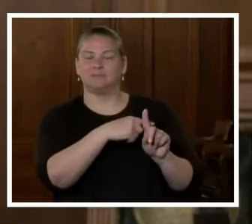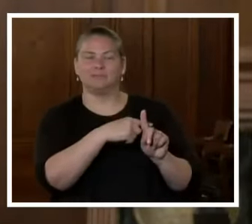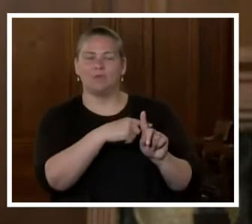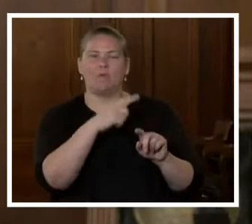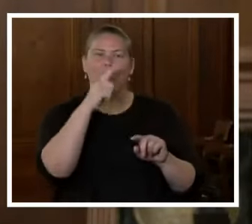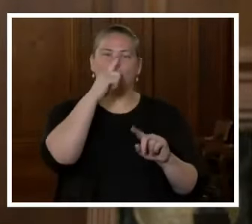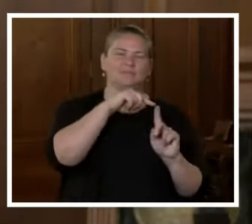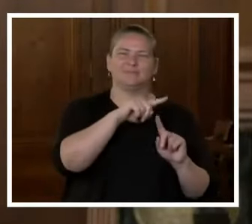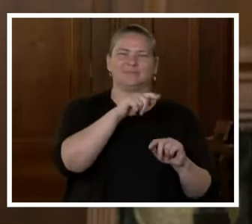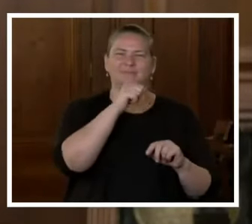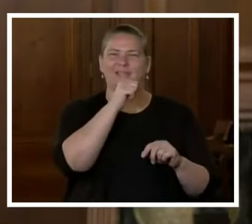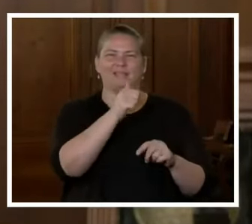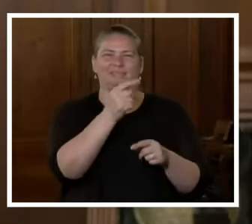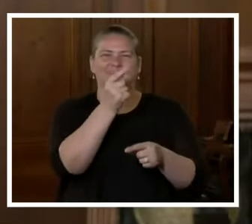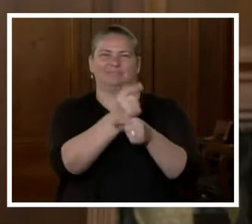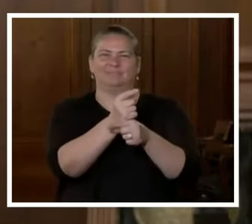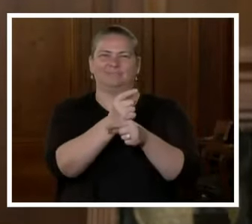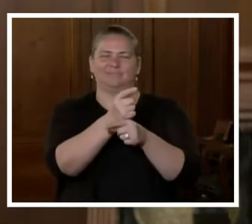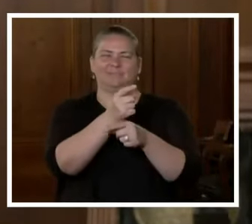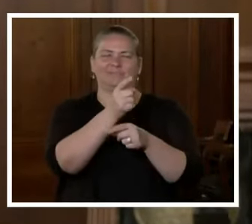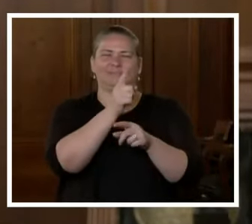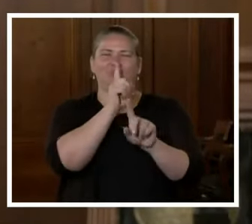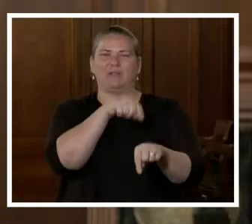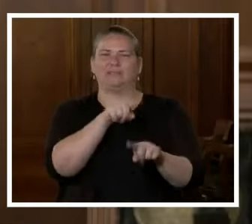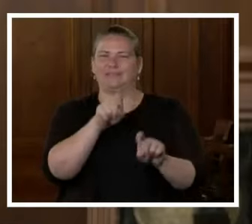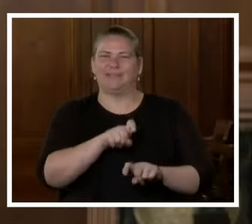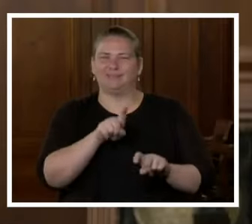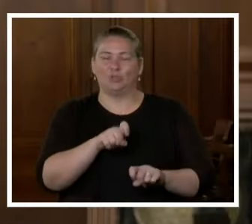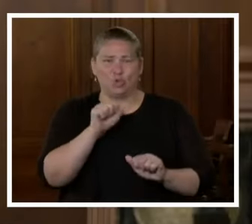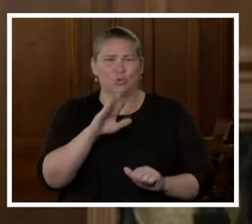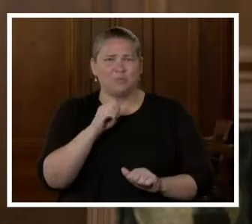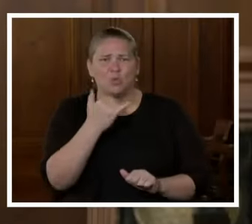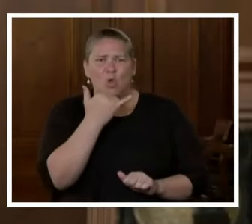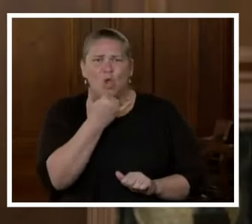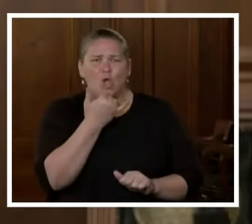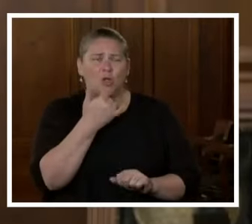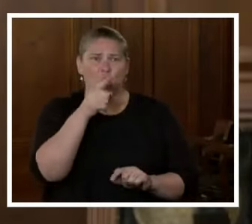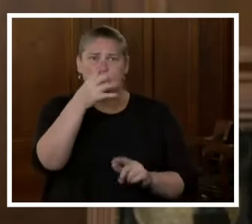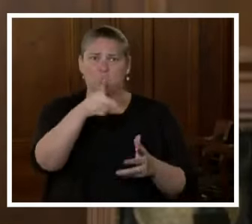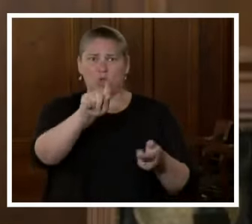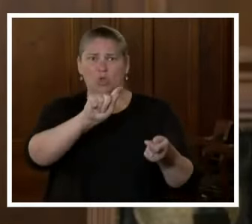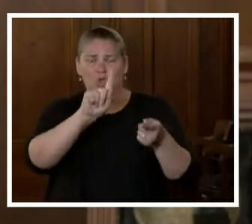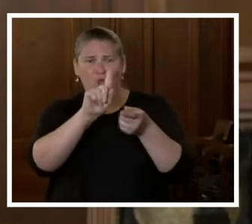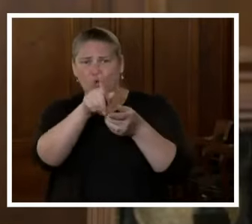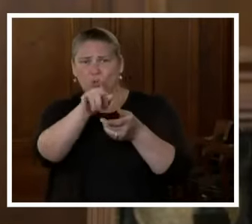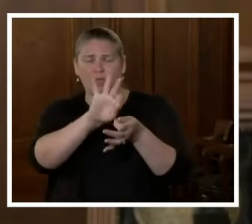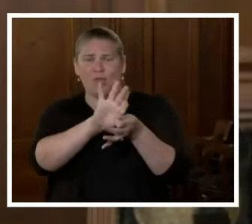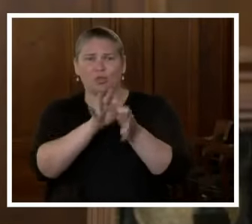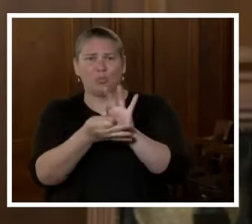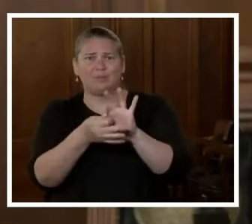START OF A VERY CIVIL PROTEST THAT WE'RE NOW SEEING MORE